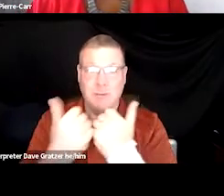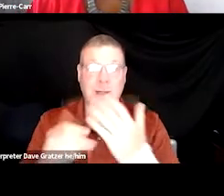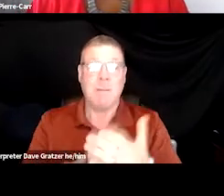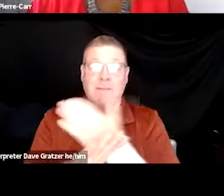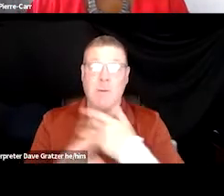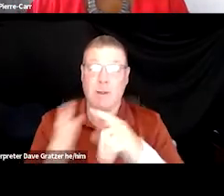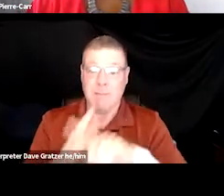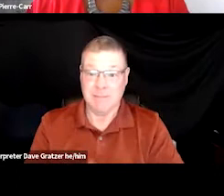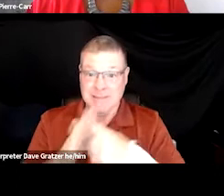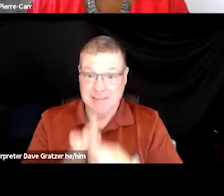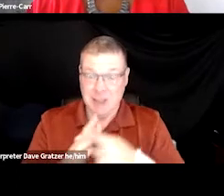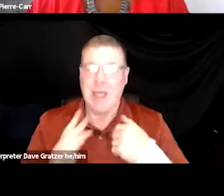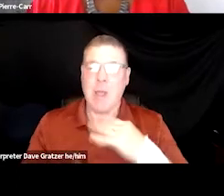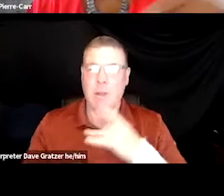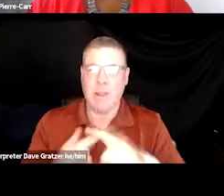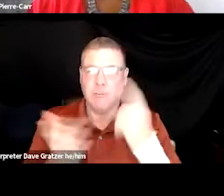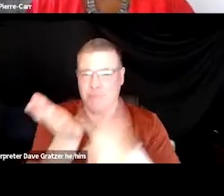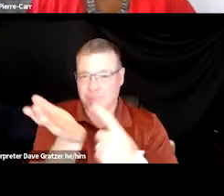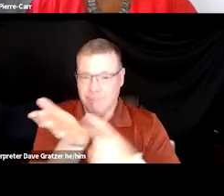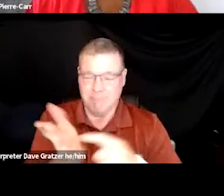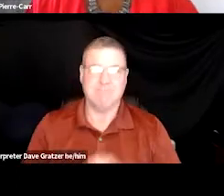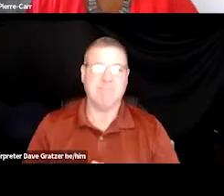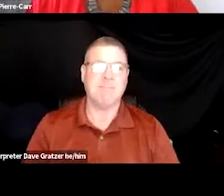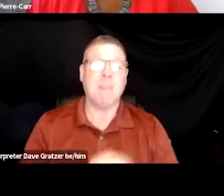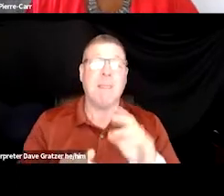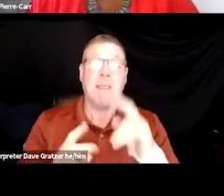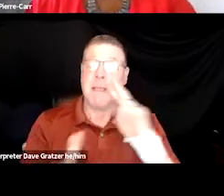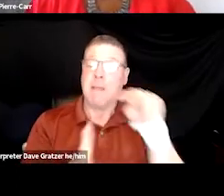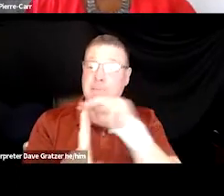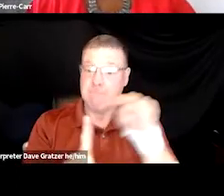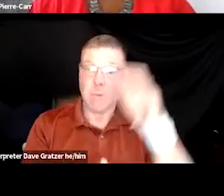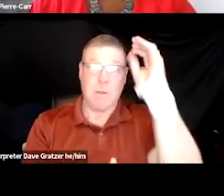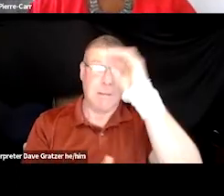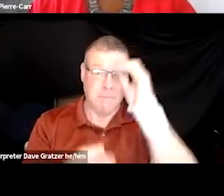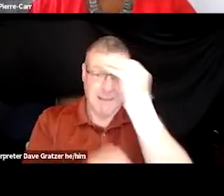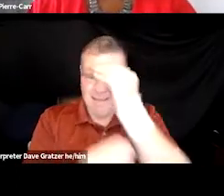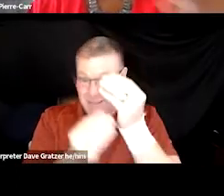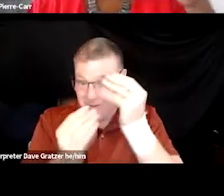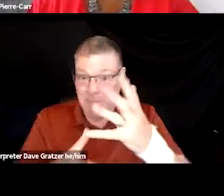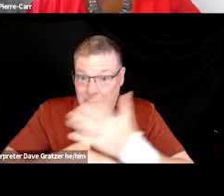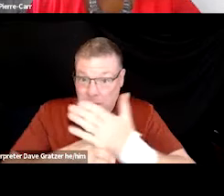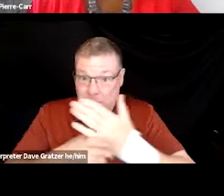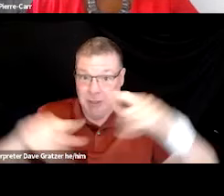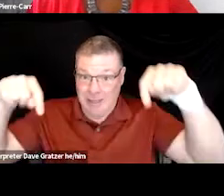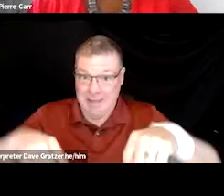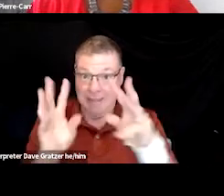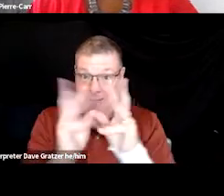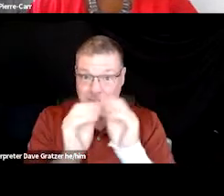I have some housekeeping items to review. The views, opinions and content expressed in this presentation and discussed do